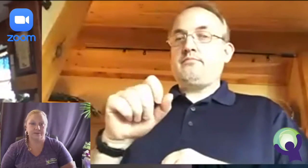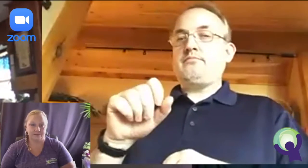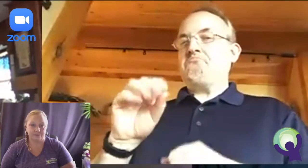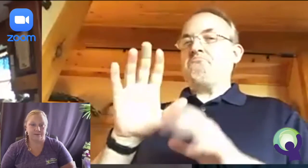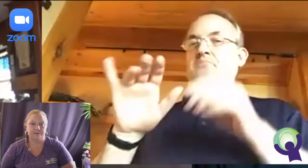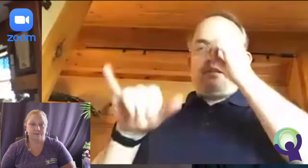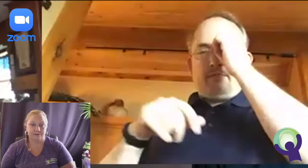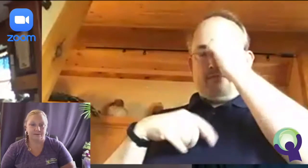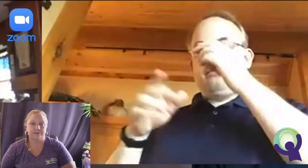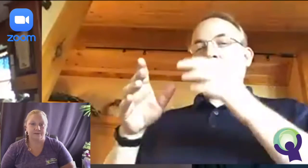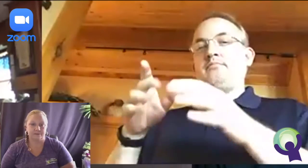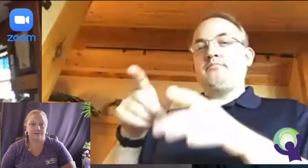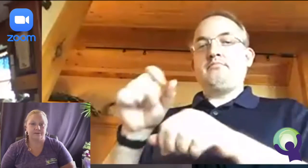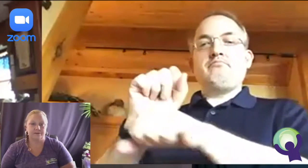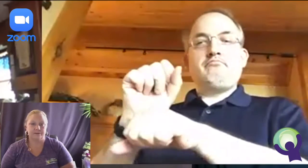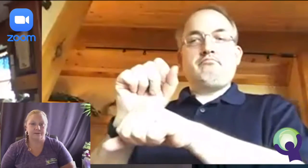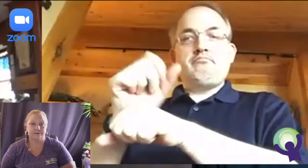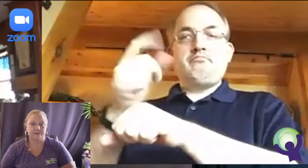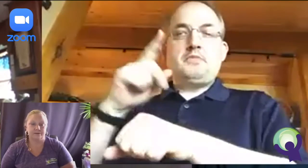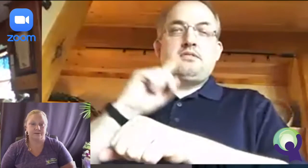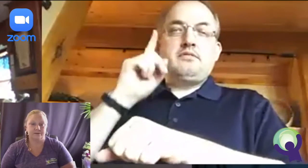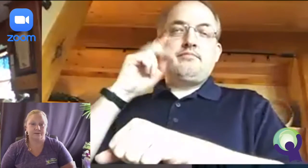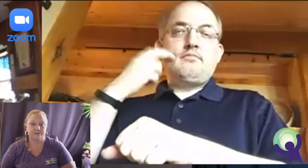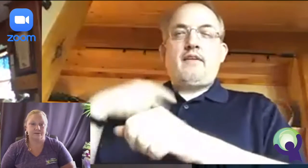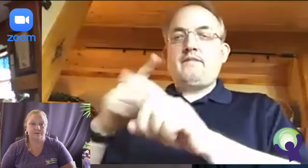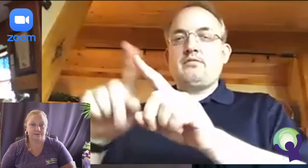individuals who are deaf and blind can get resources and be a part of our programs.